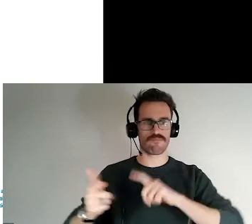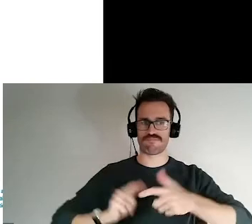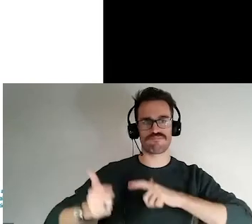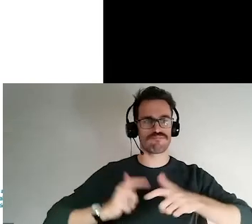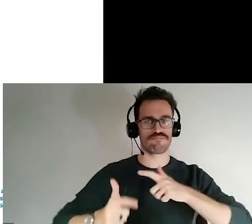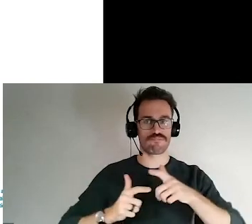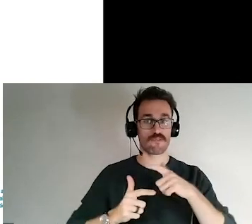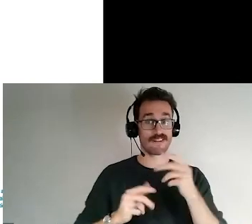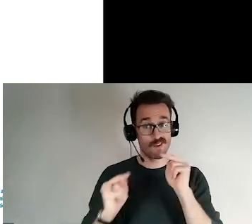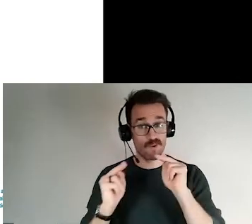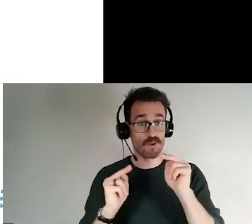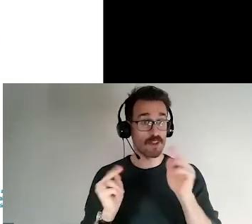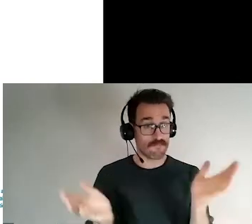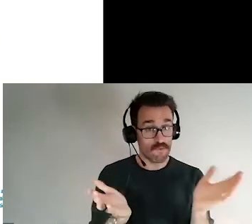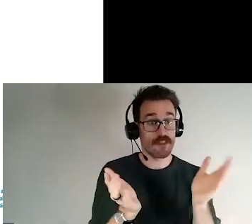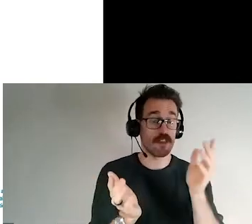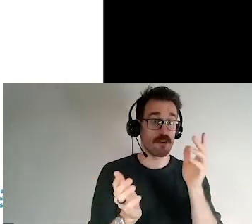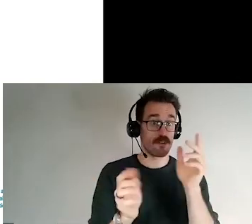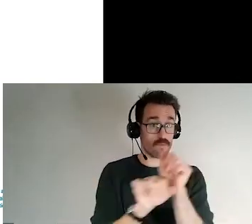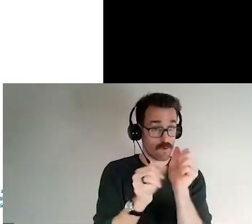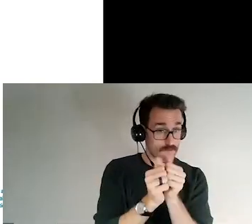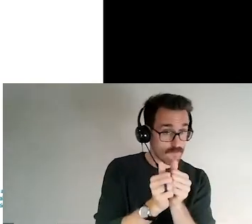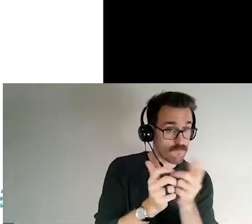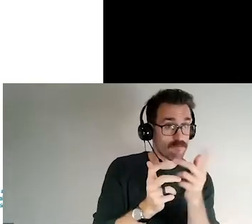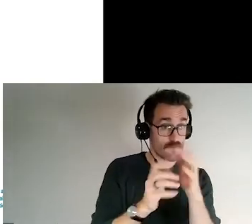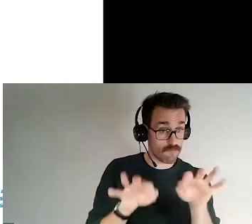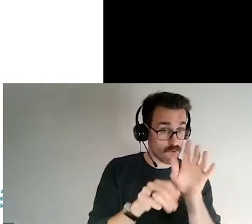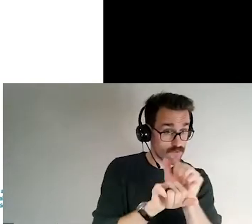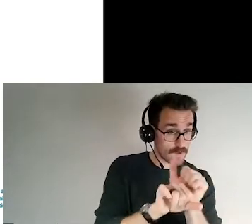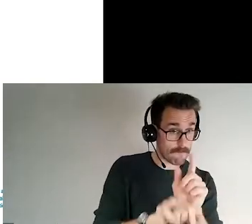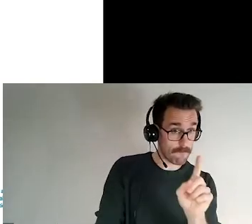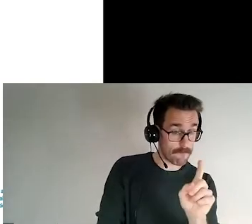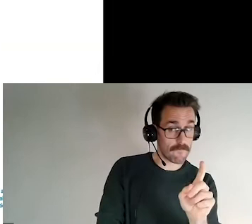others an important part of your job? And then finally, one of the work environment questions,